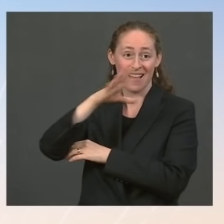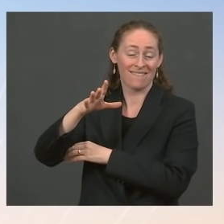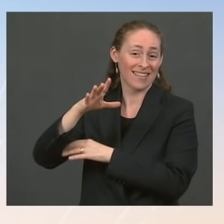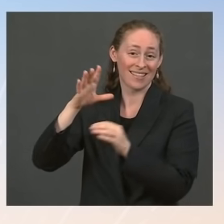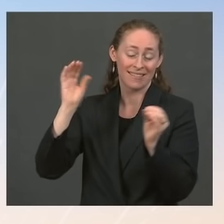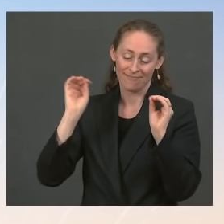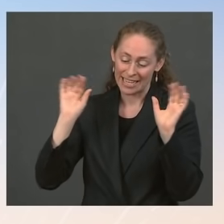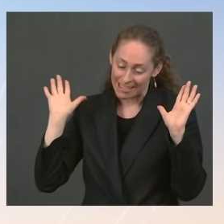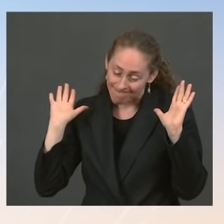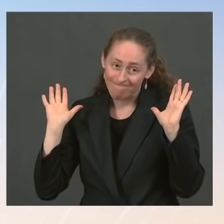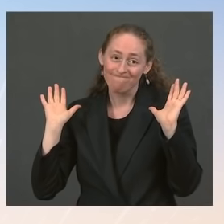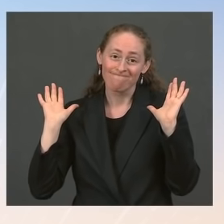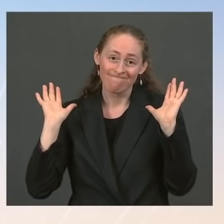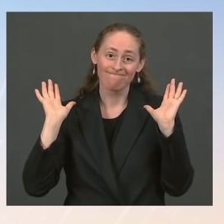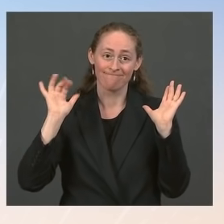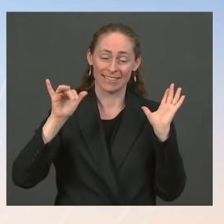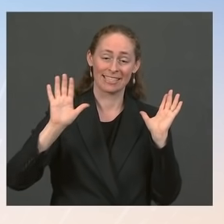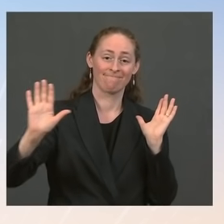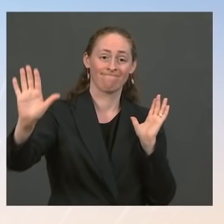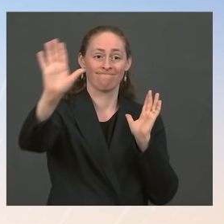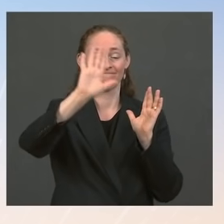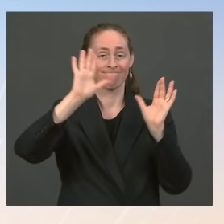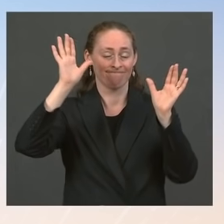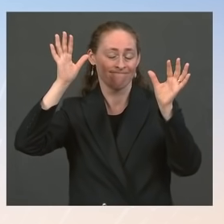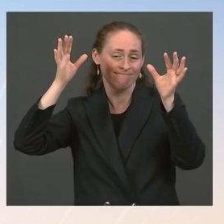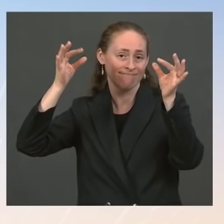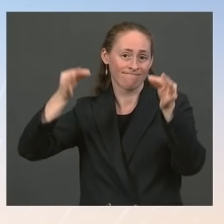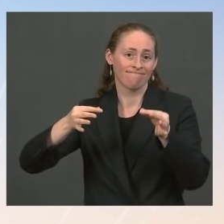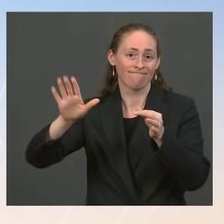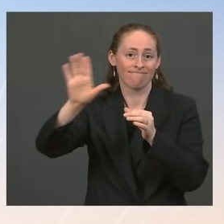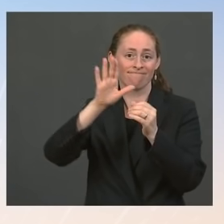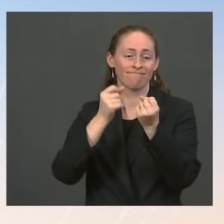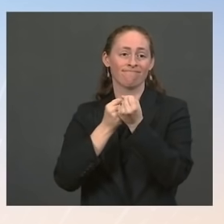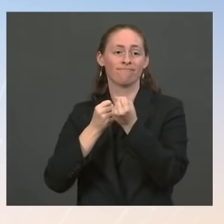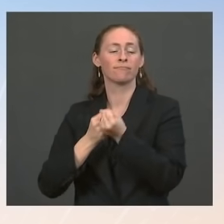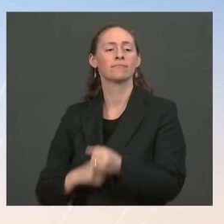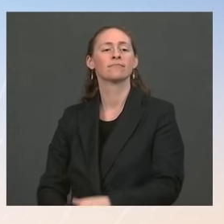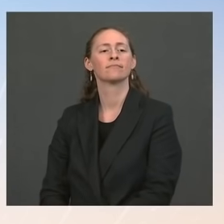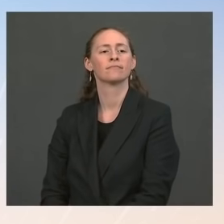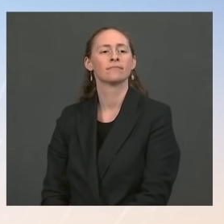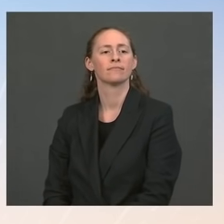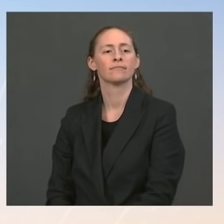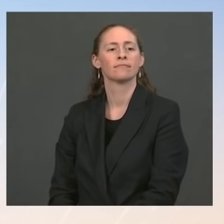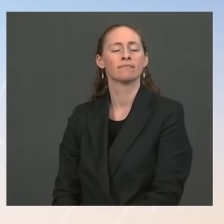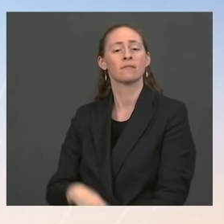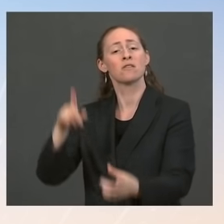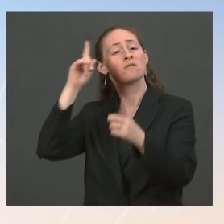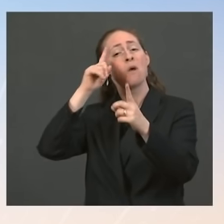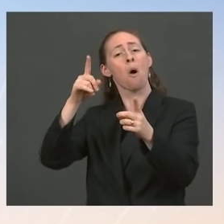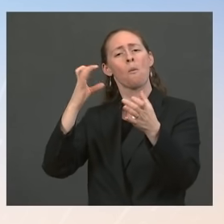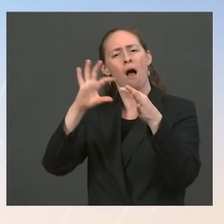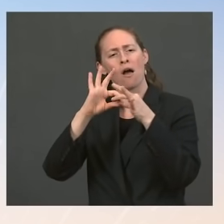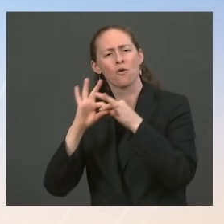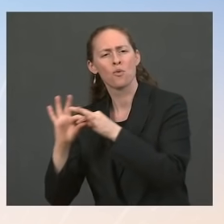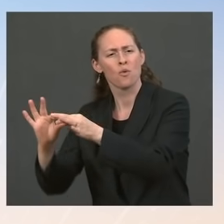of what they're advocating or negotiating with each other. The President is just looking to unite the party to get across the finish line. The Press: It sounds like he has given a number then.